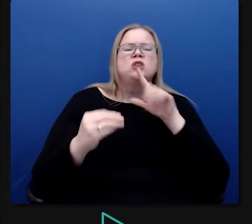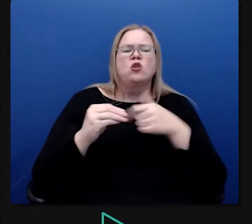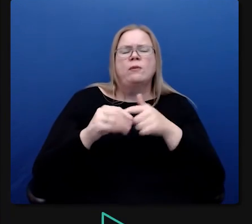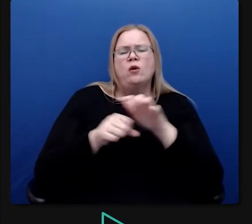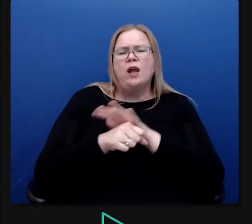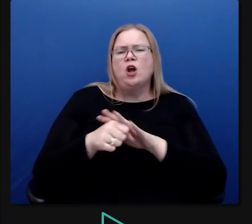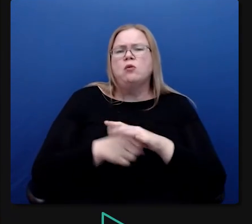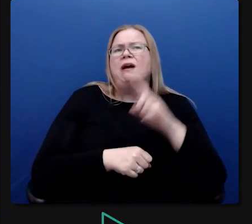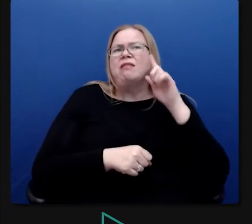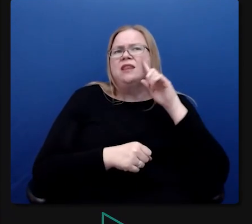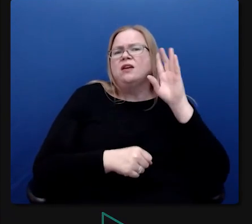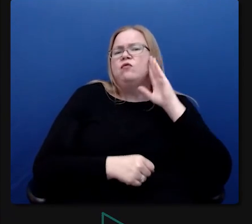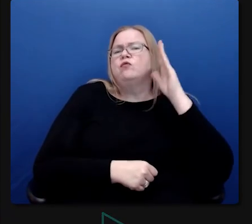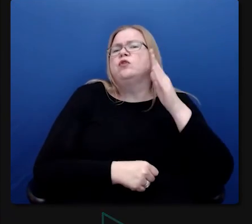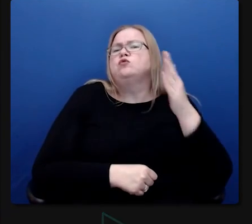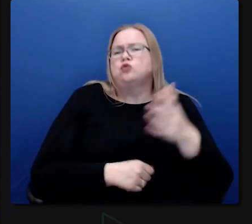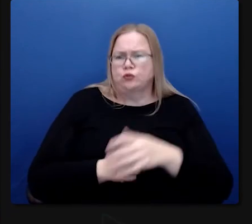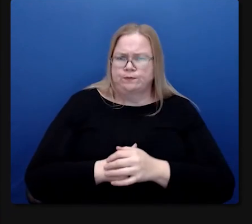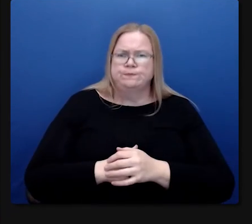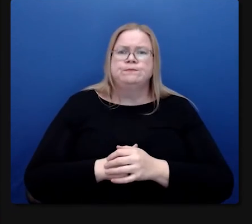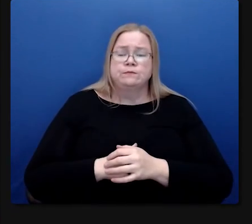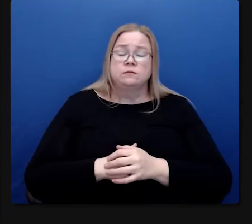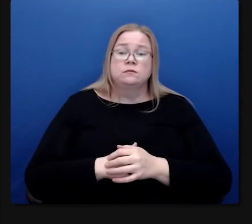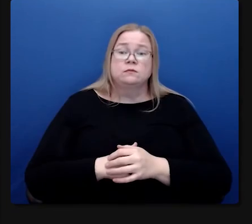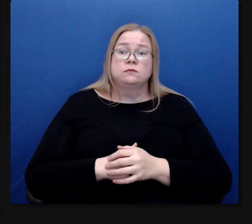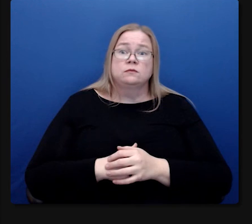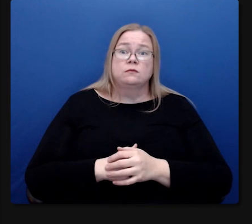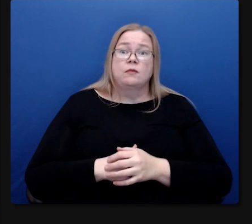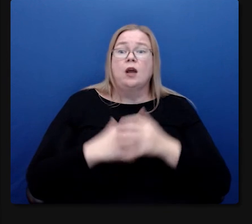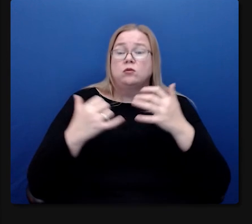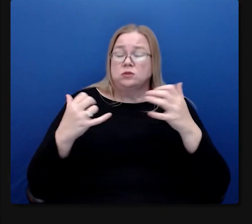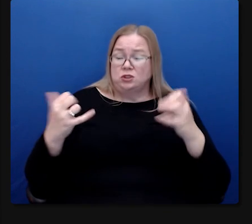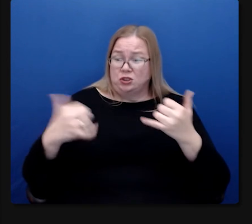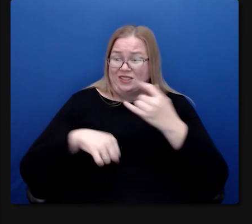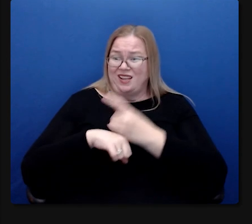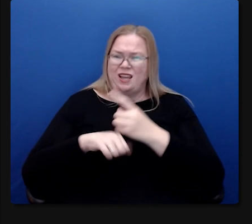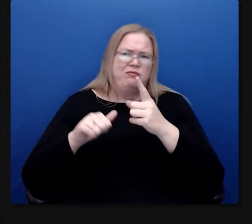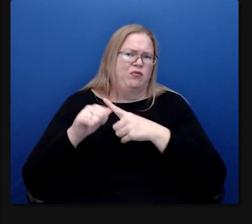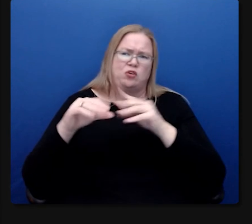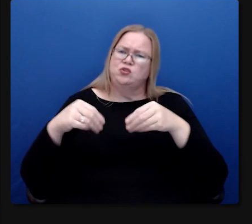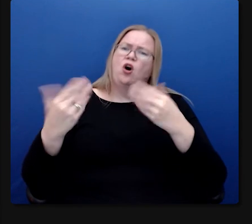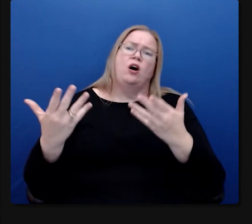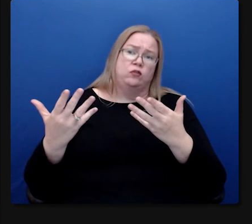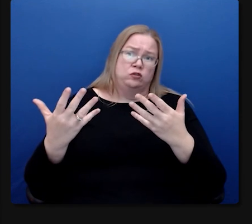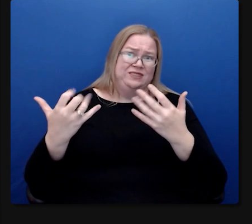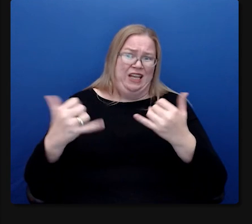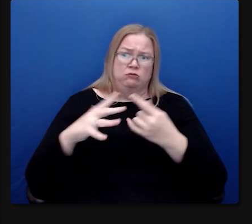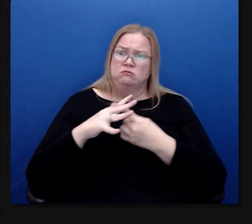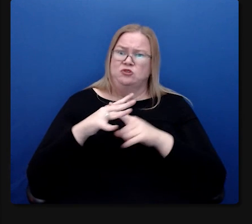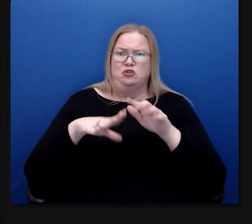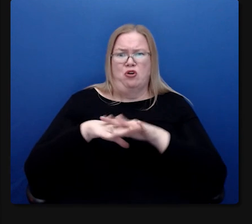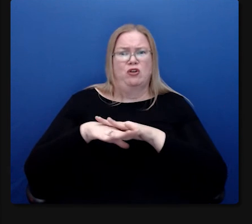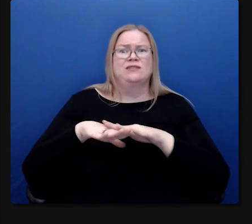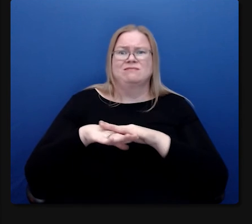let's talk about areas we're thinking about for the future. What I demoed today is just our first offering. We are just getting started.